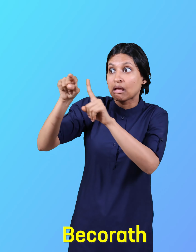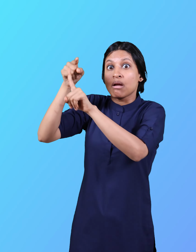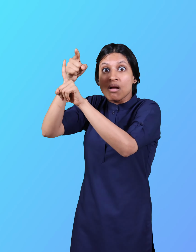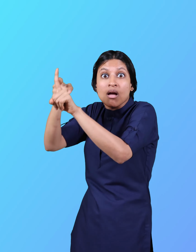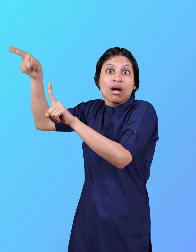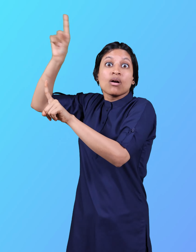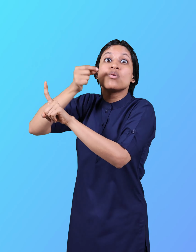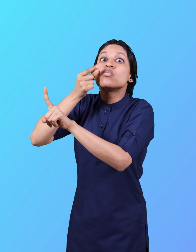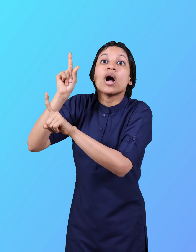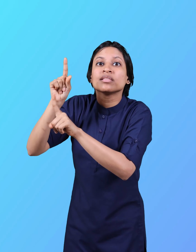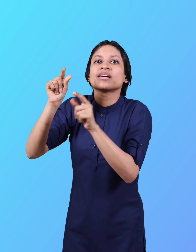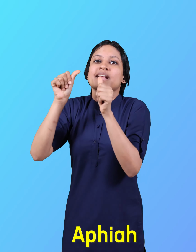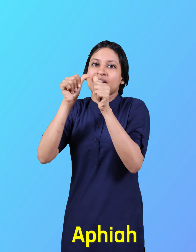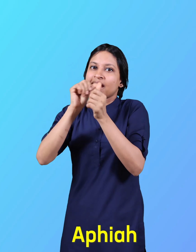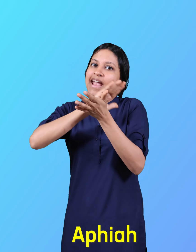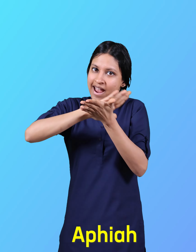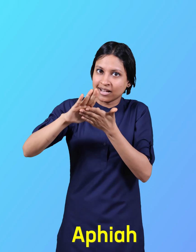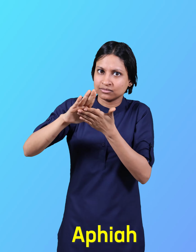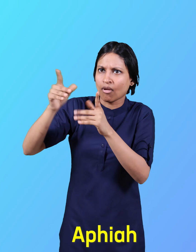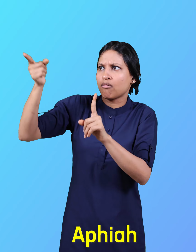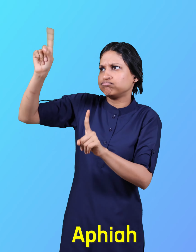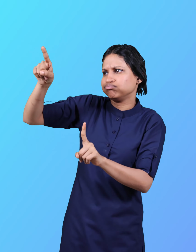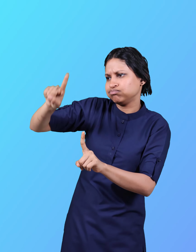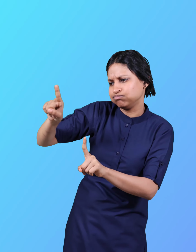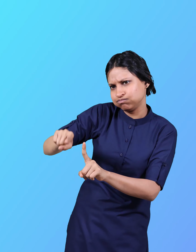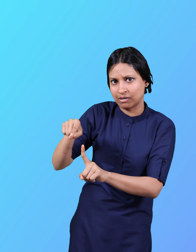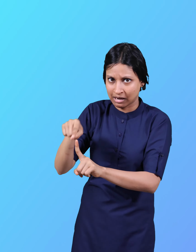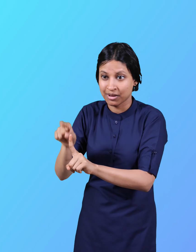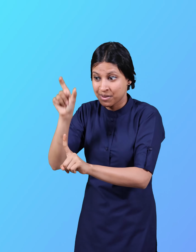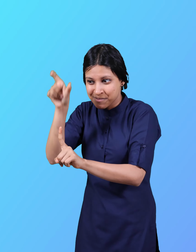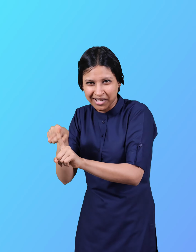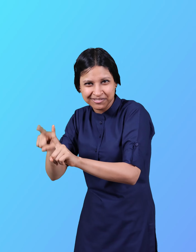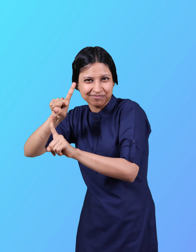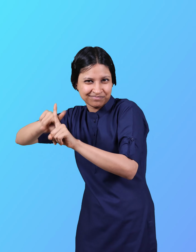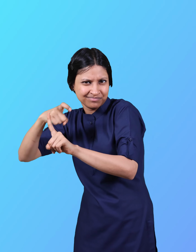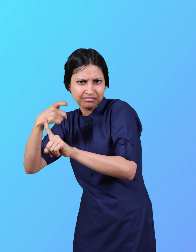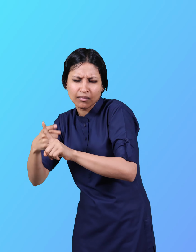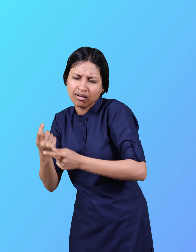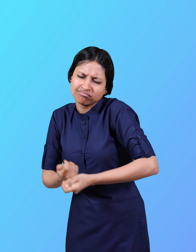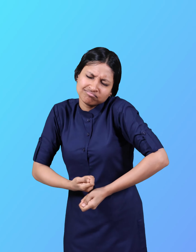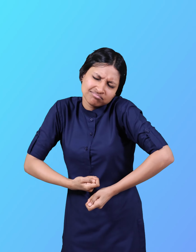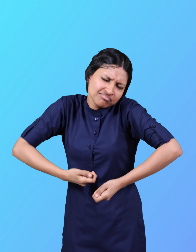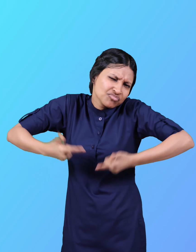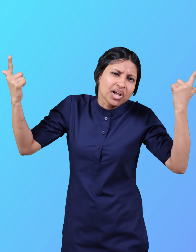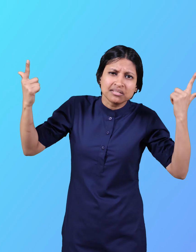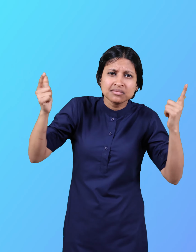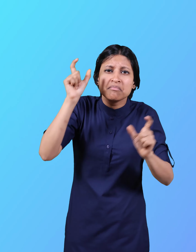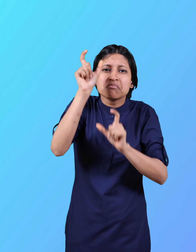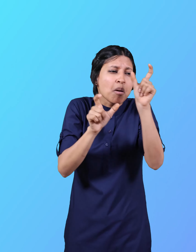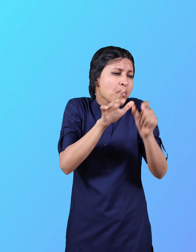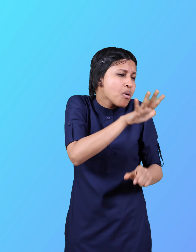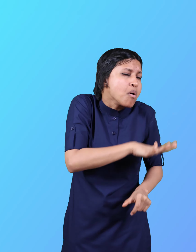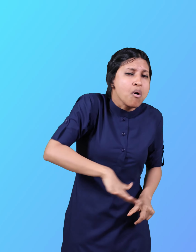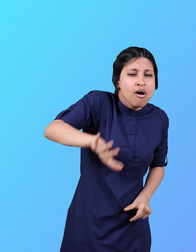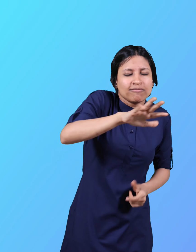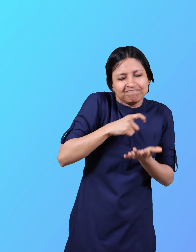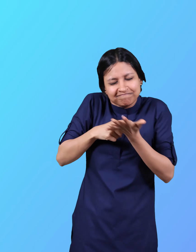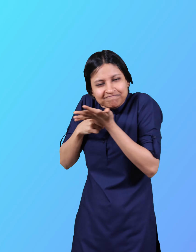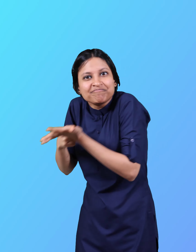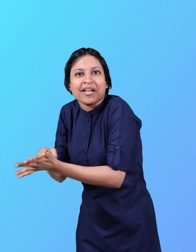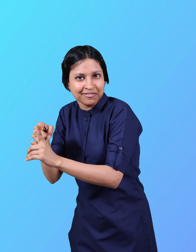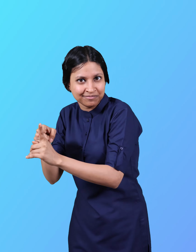Becorath was the son of Aphiah, a man from Benjamin.